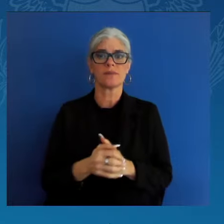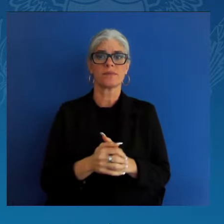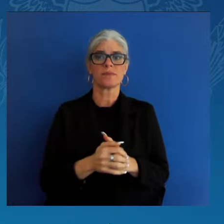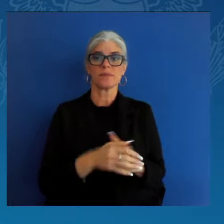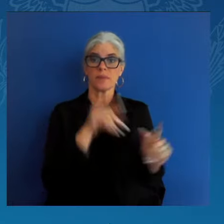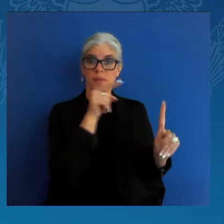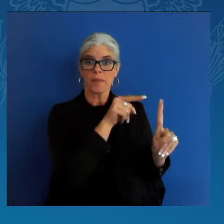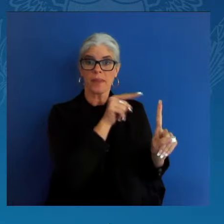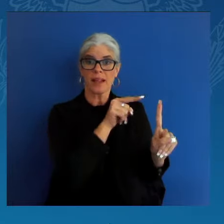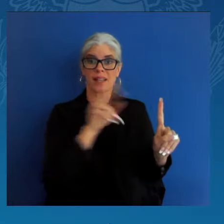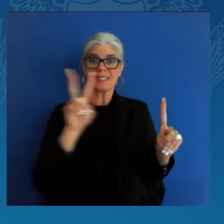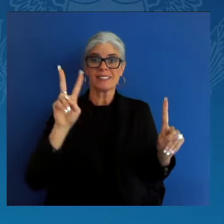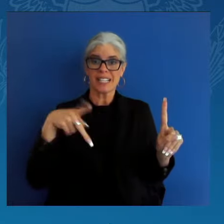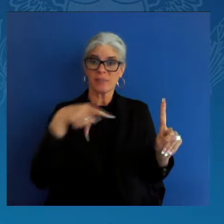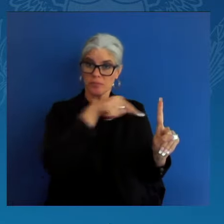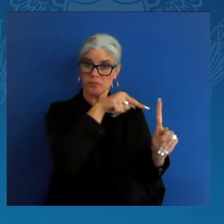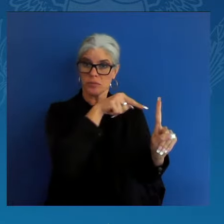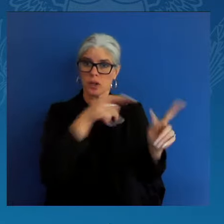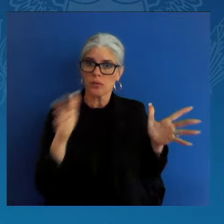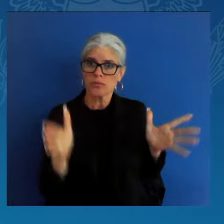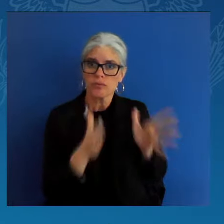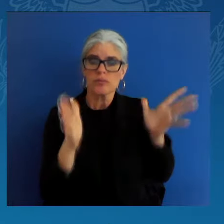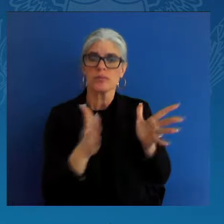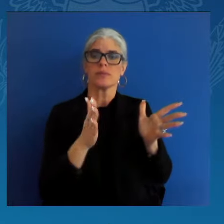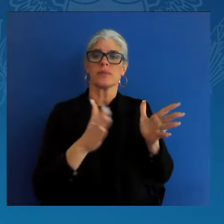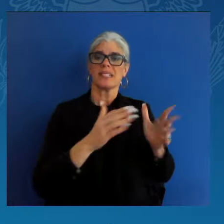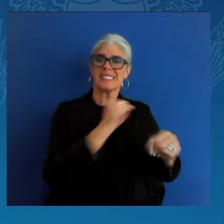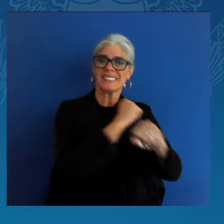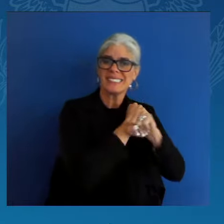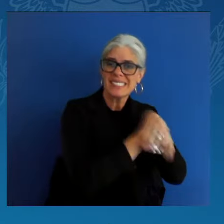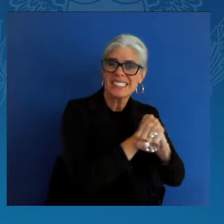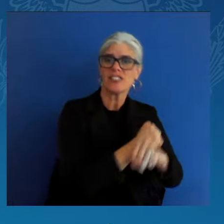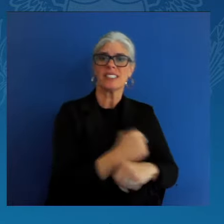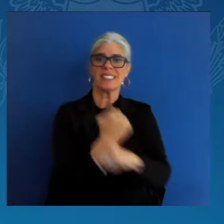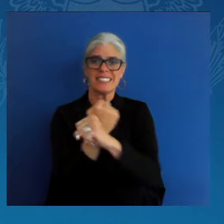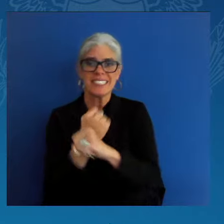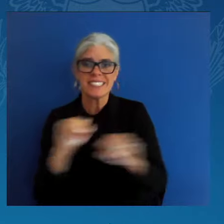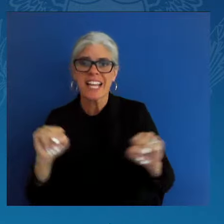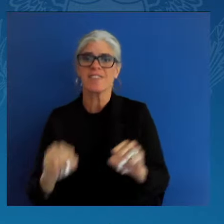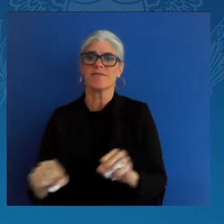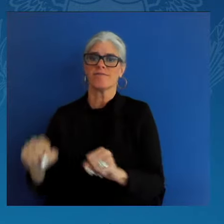and use of space that we all recognize as critical to our future. And of course, in the IC [phonetic sp], as you say,